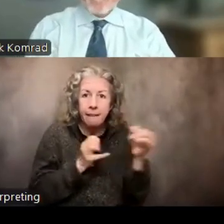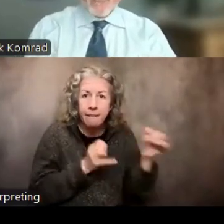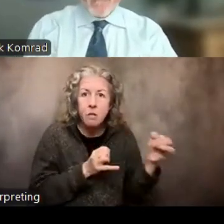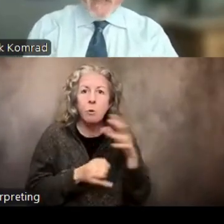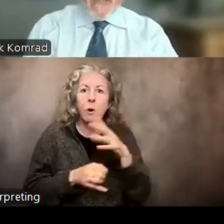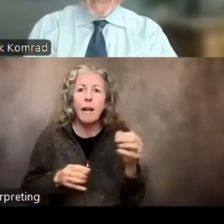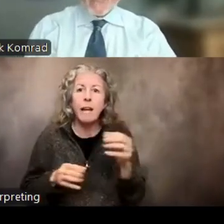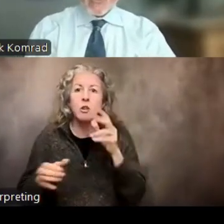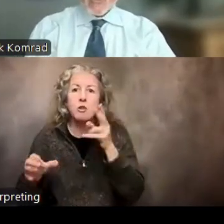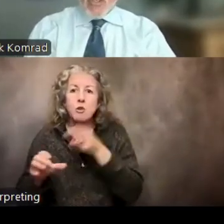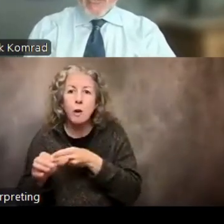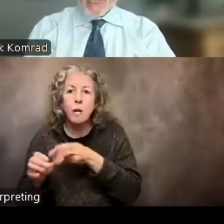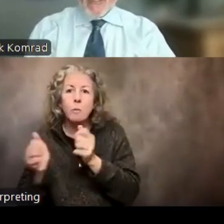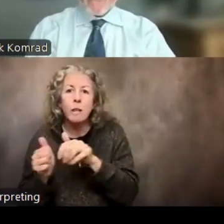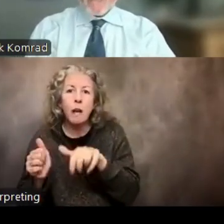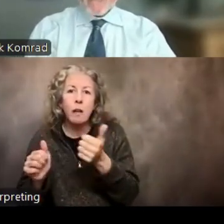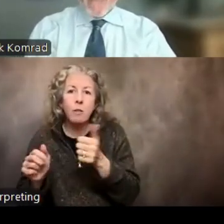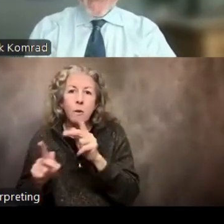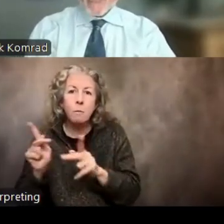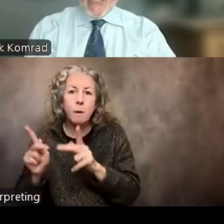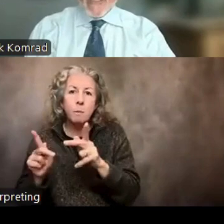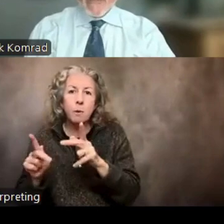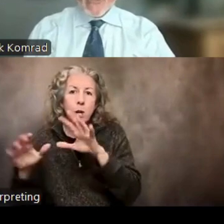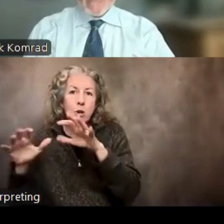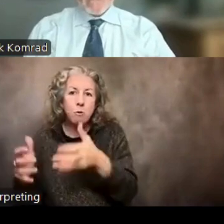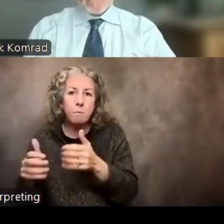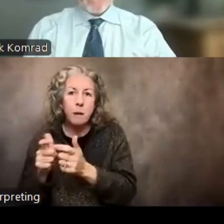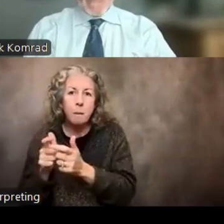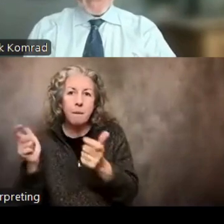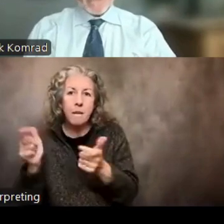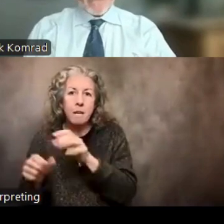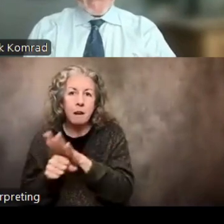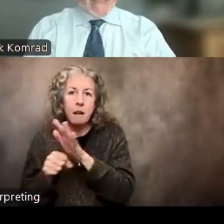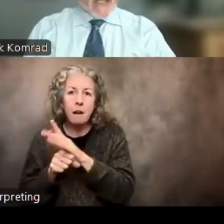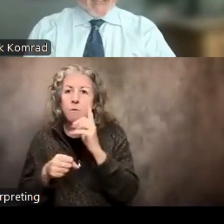movements large enough to make a change." Patients Rights Action